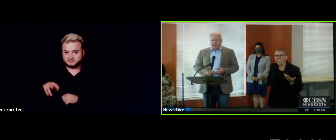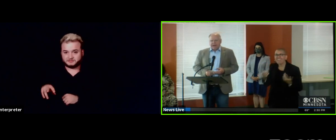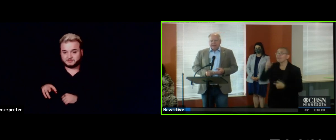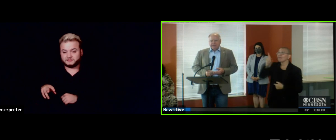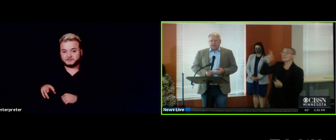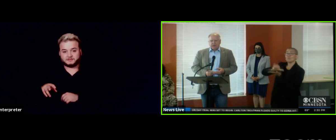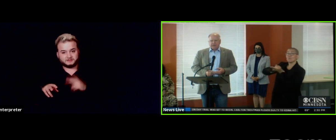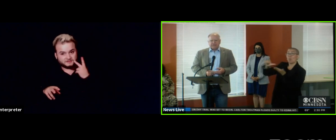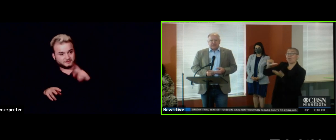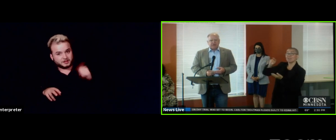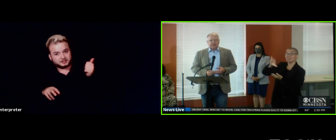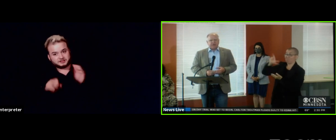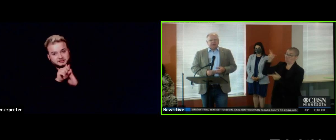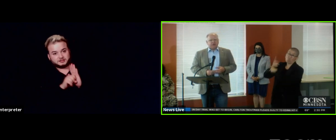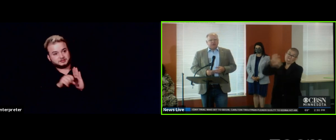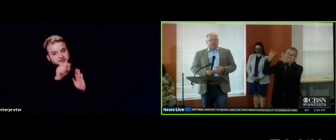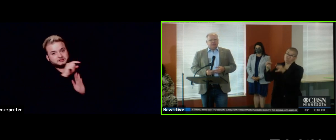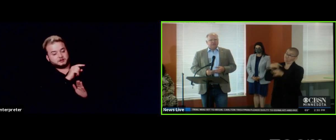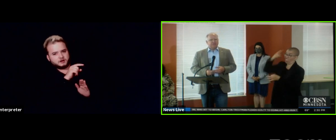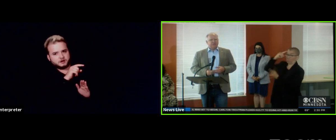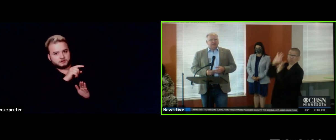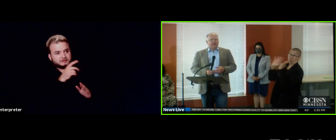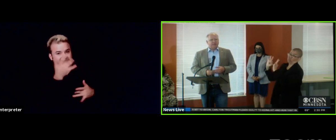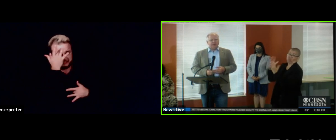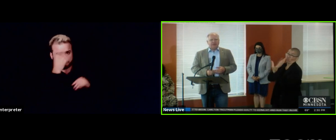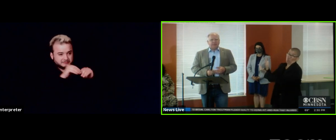I think you're going to see other states start to do this. This is going to have a real detrimental